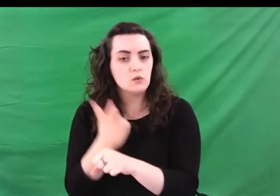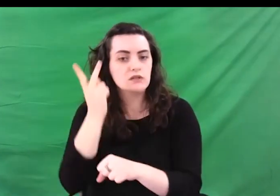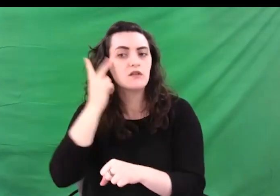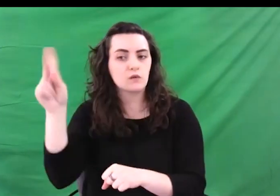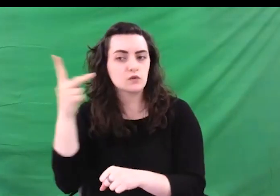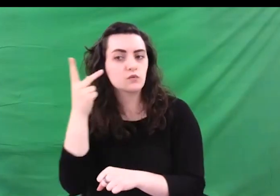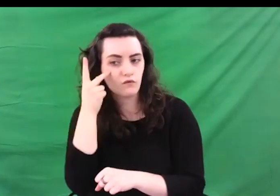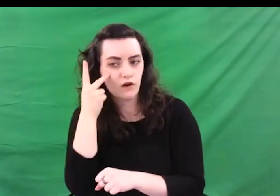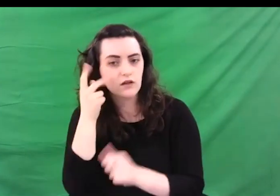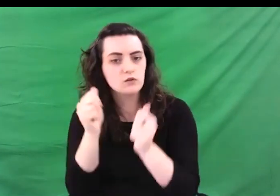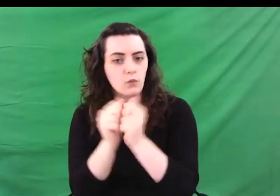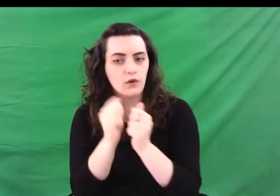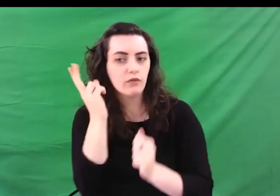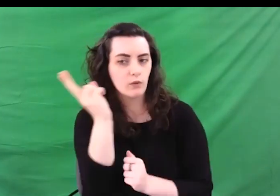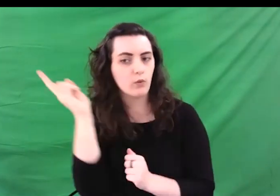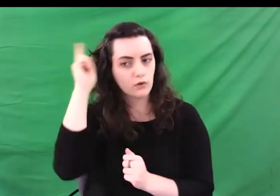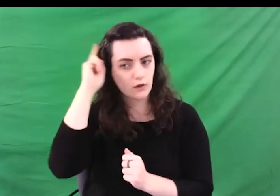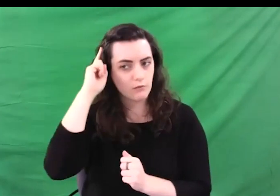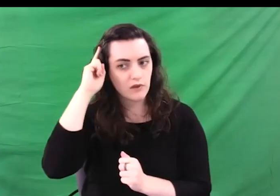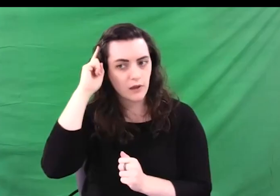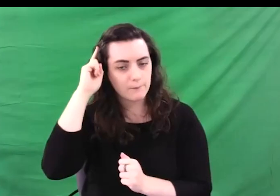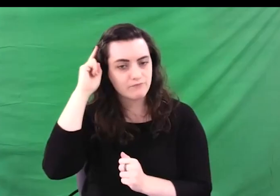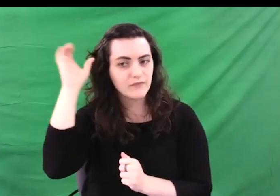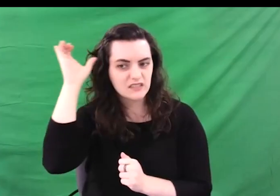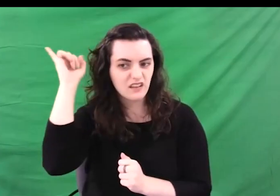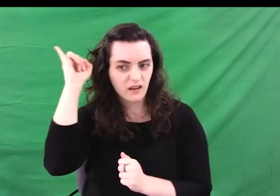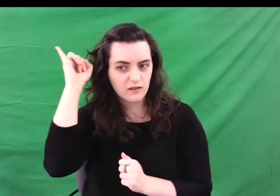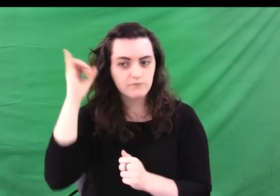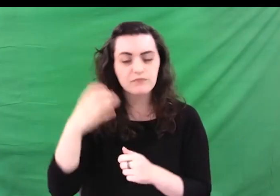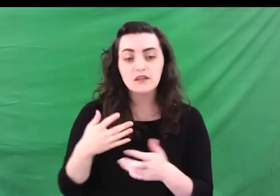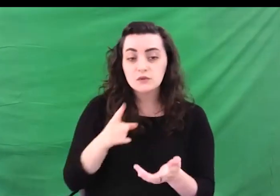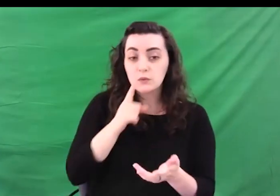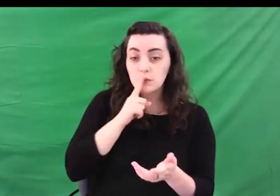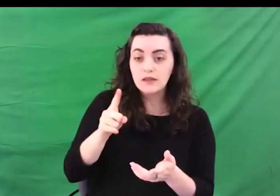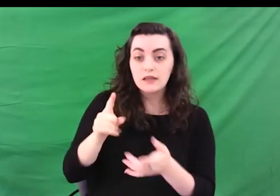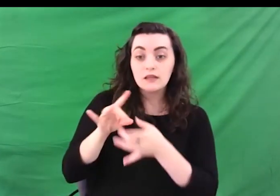So I just want you to know that it really has to do more with the students'